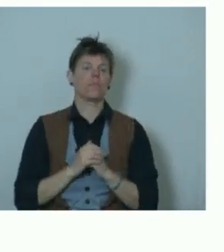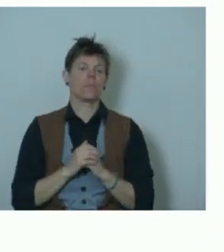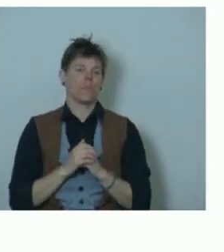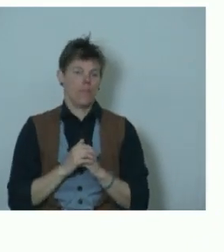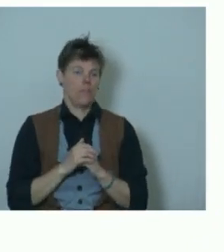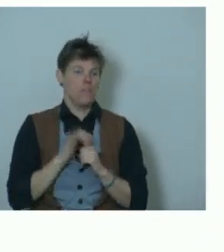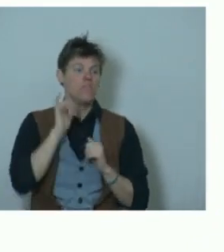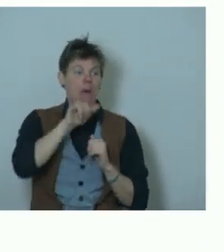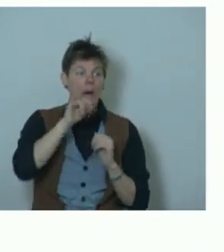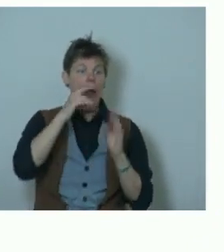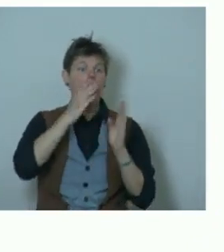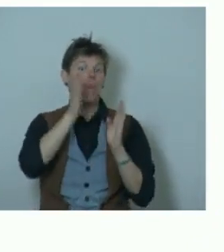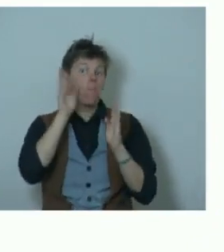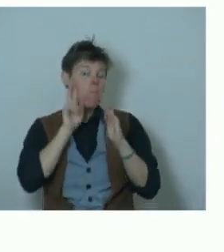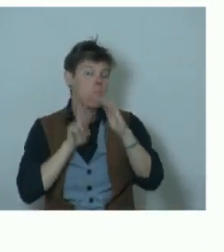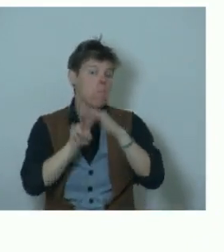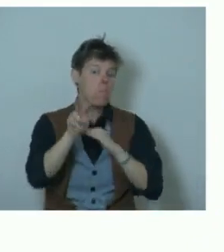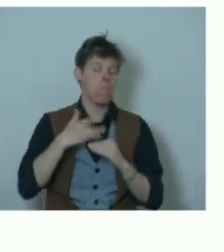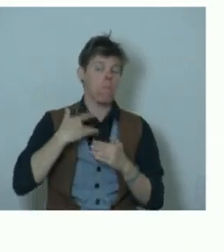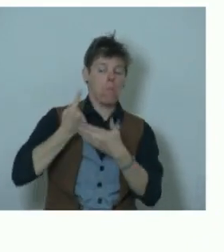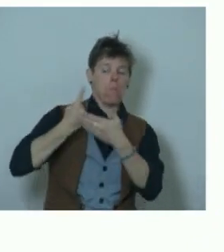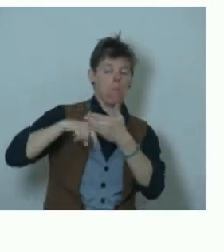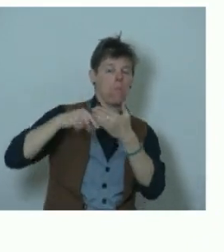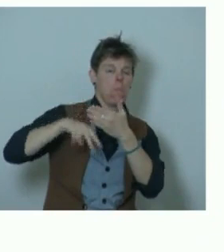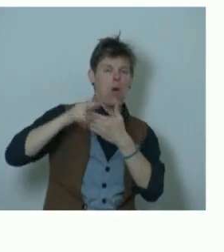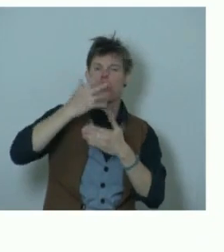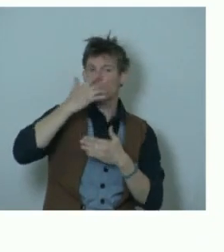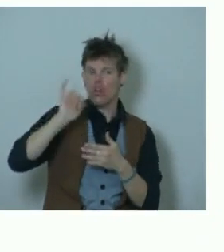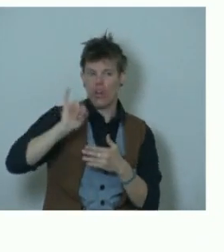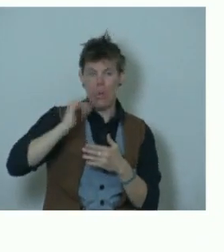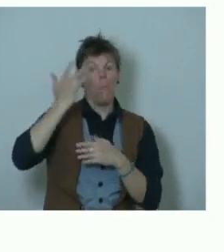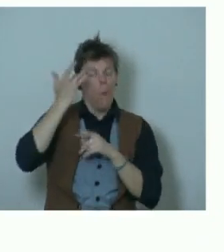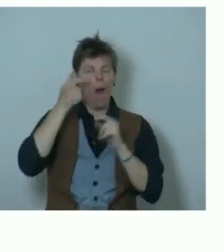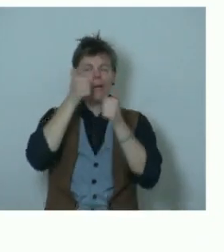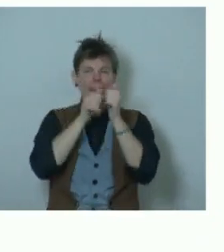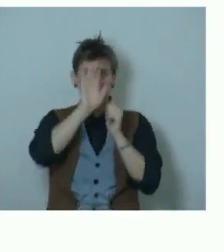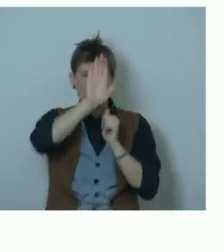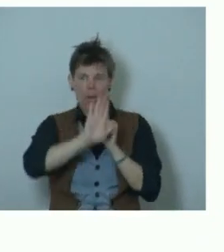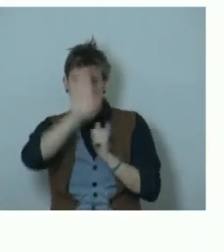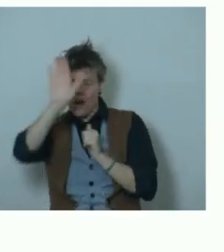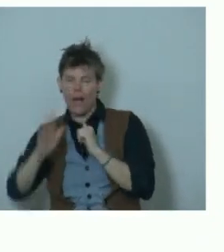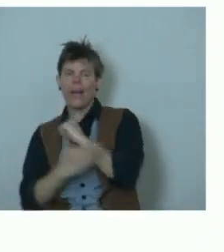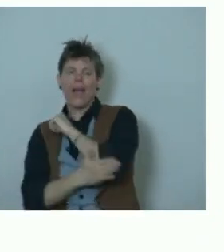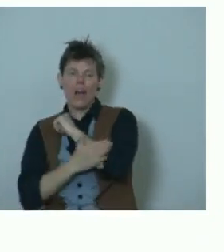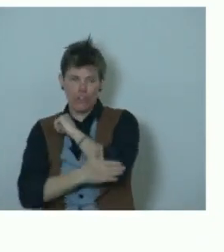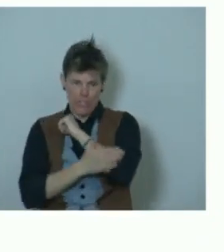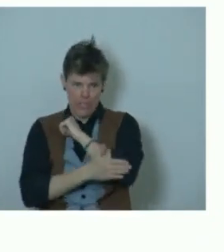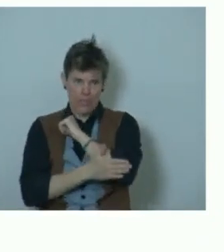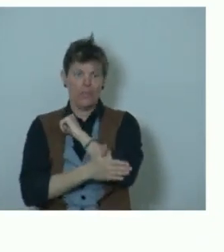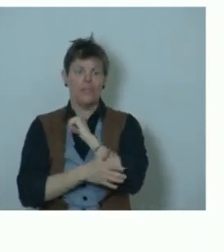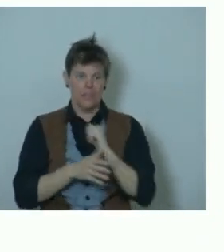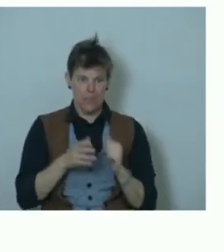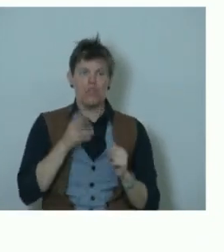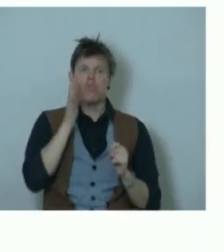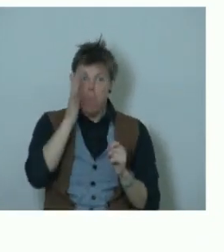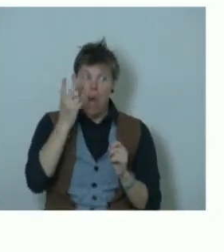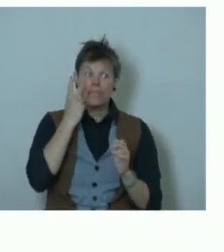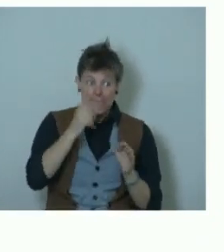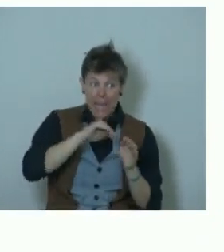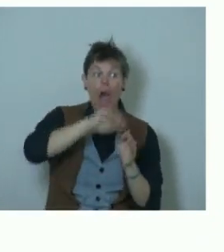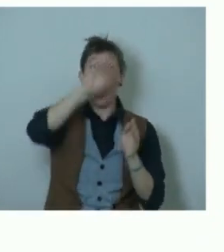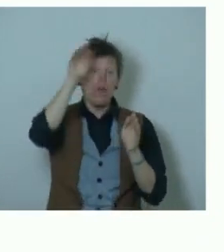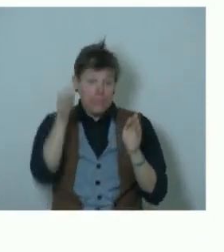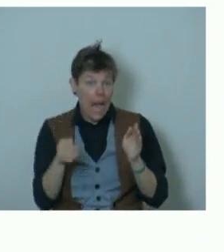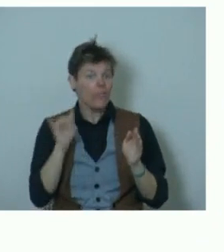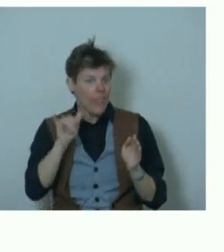THE RED DOTS IN THE REDLINE ARE WITH THE MODEL SHOWS US IS LIKELY TO HAPPEN OVER THE NEXT WEEK OR TWO IN SANTA FE COUNTY.